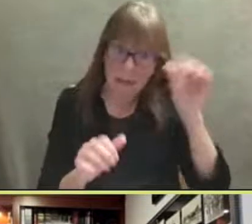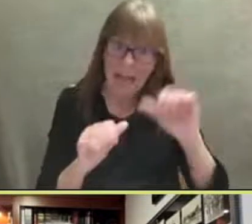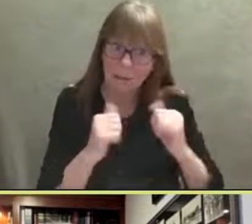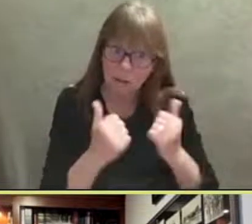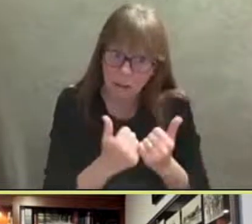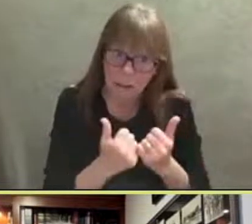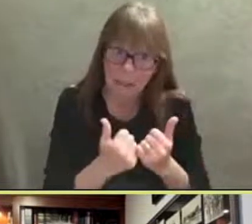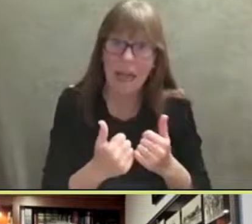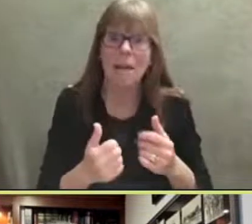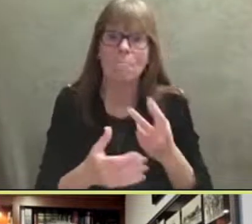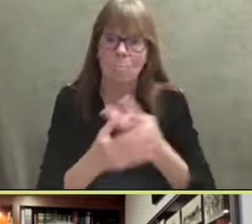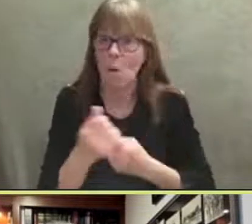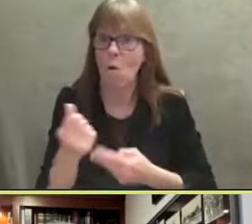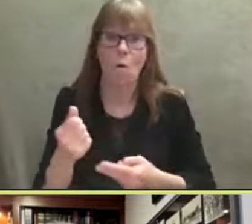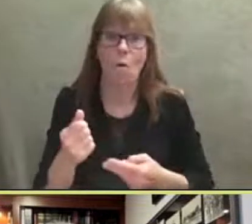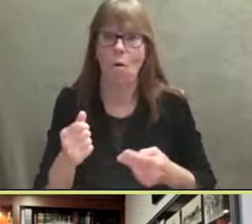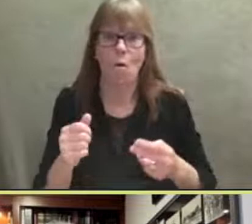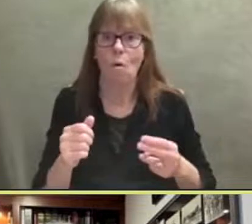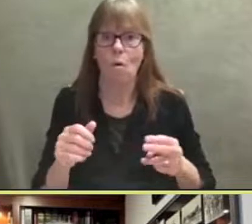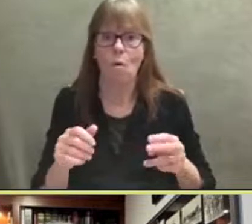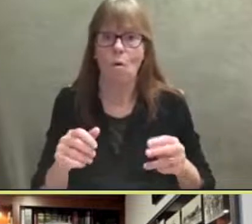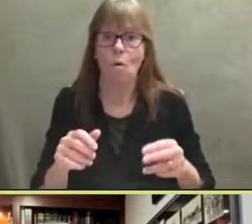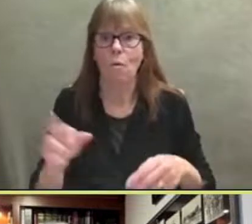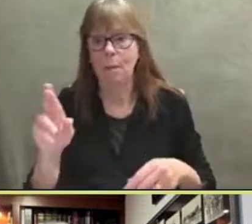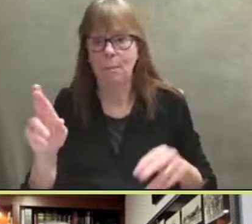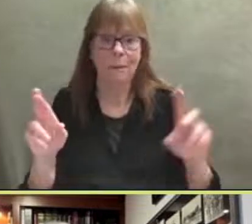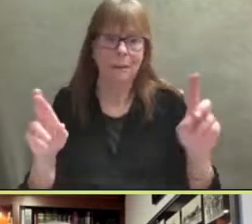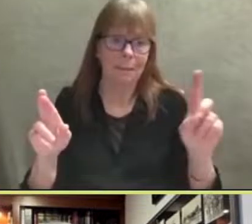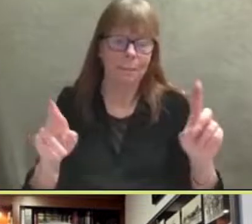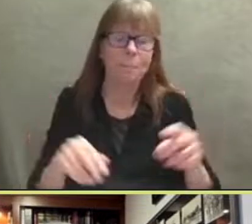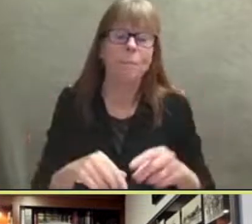We consist of nine council members: 5 are appointed by the president,